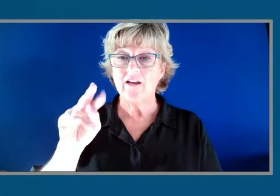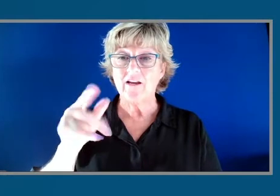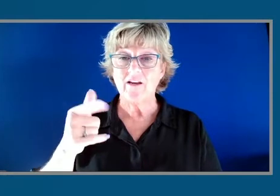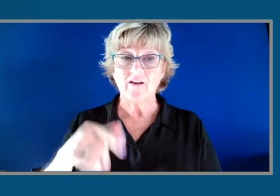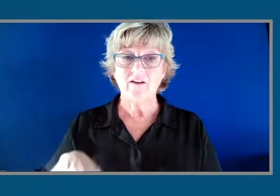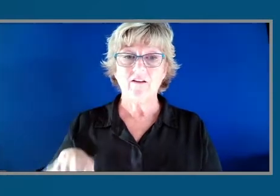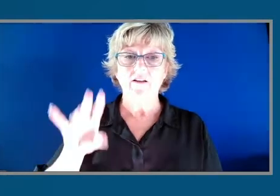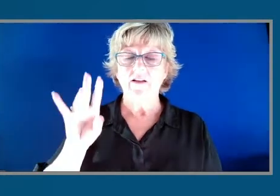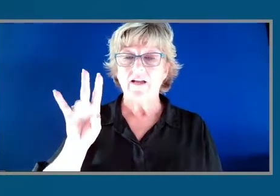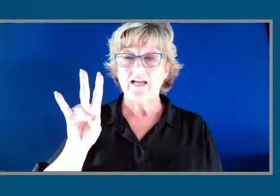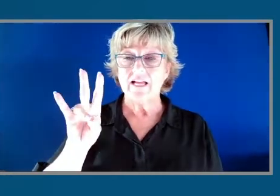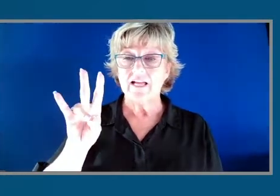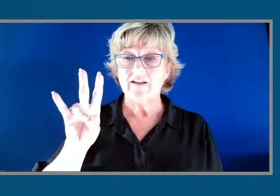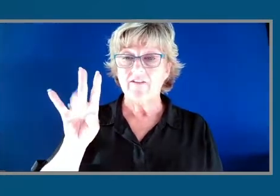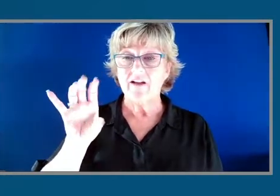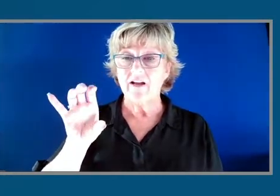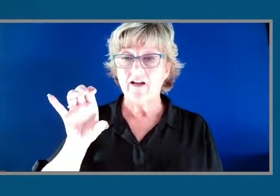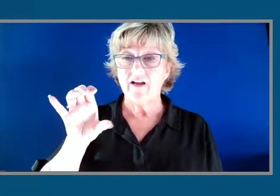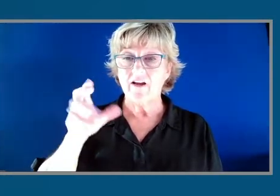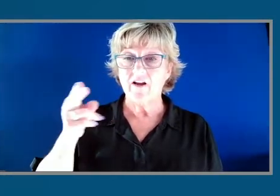Studio: 700 H street suite.